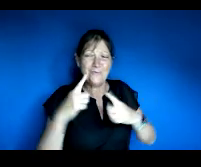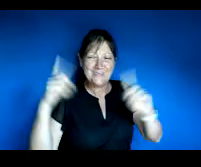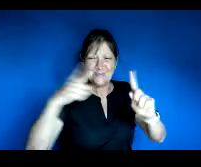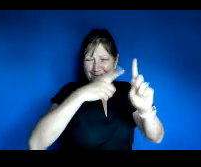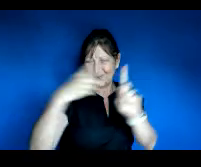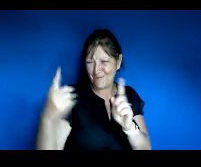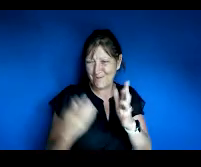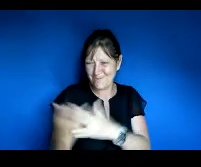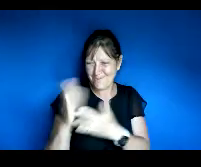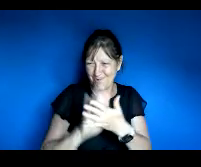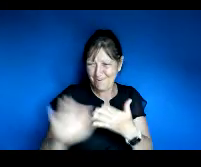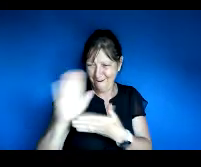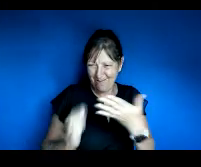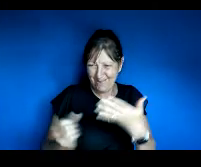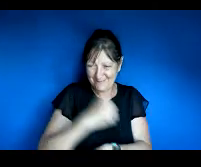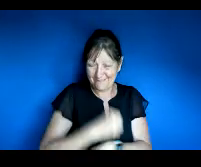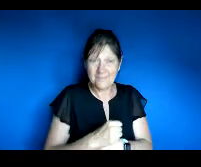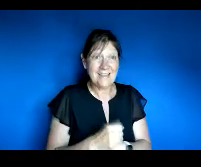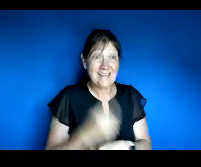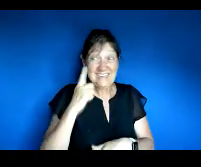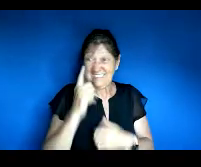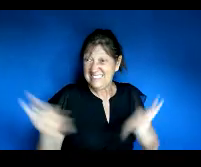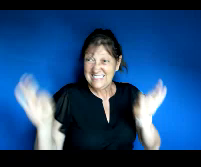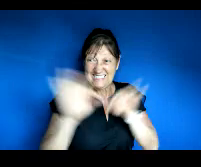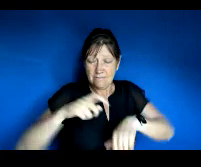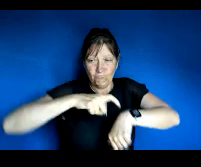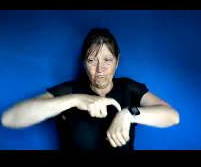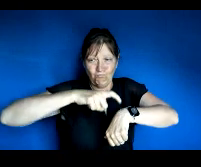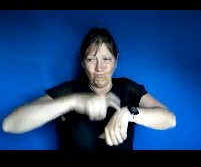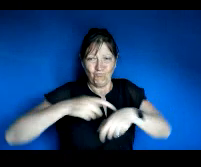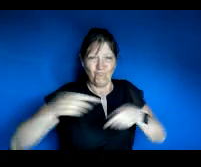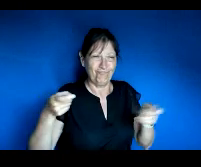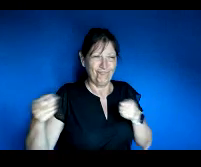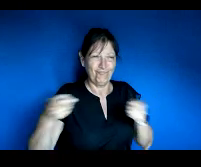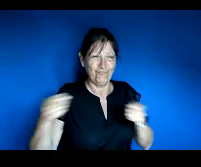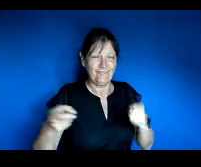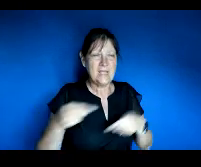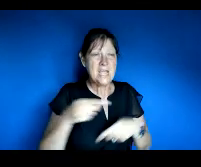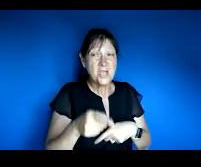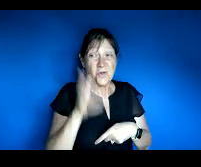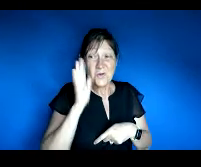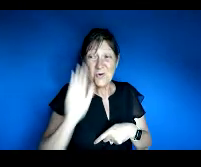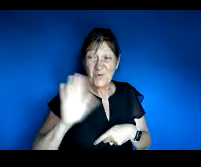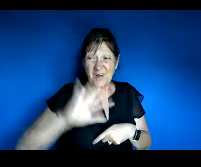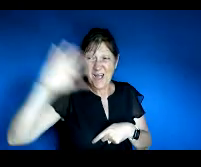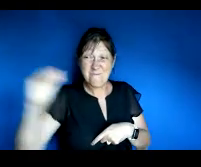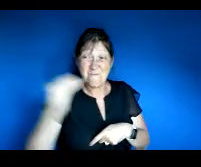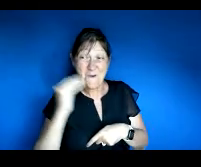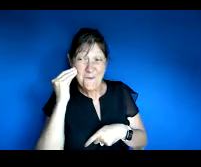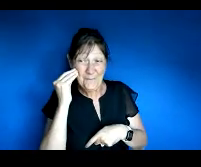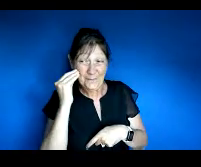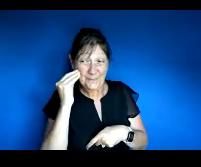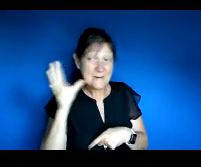Managing your time is probably the biggest one. You are going to be away from home. Your parents aren't going to be there.